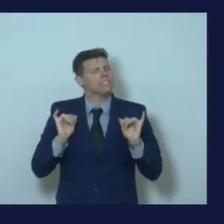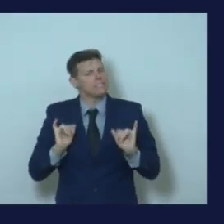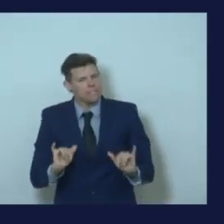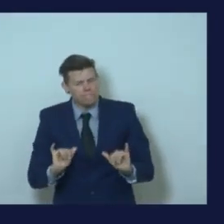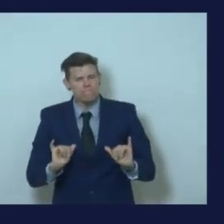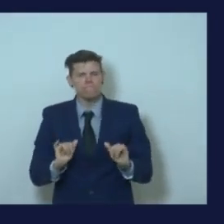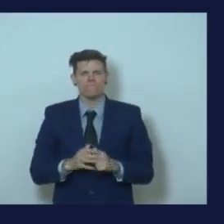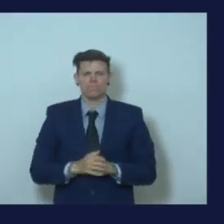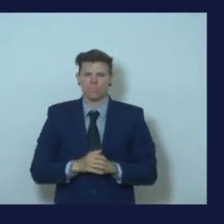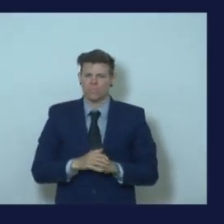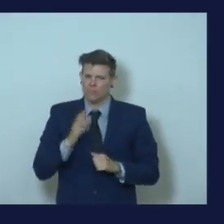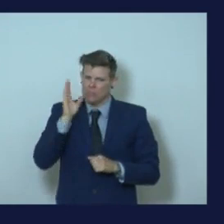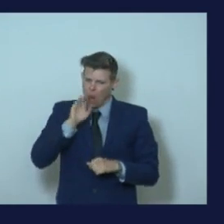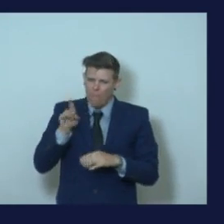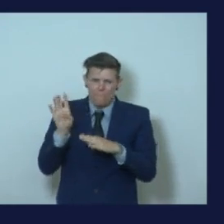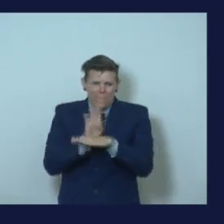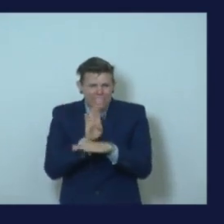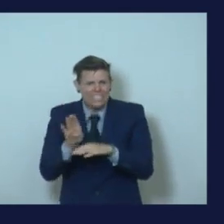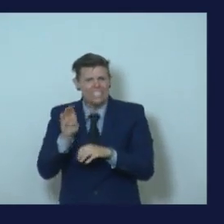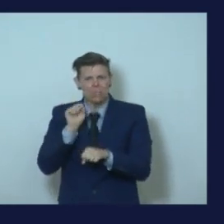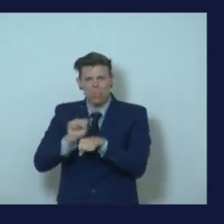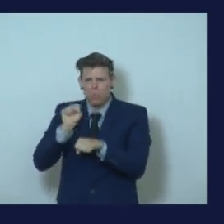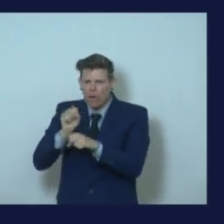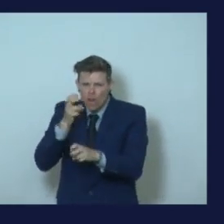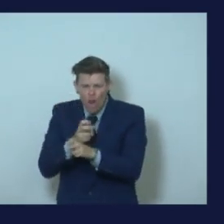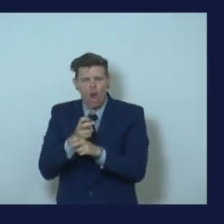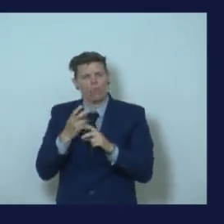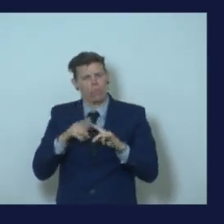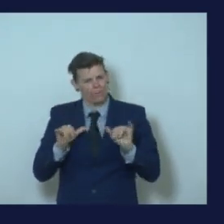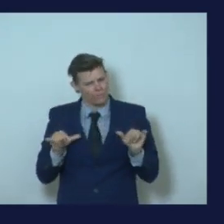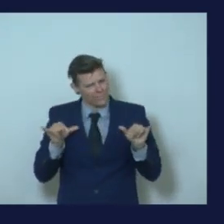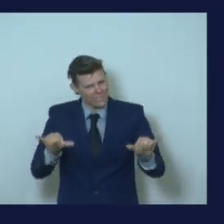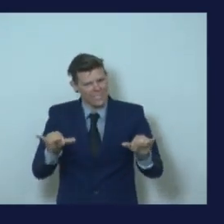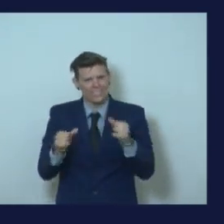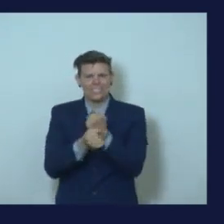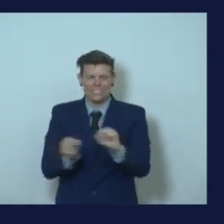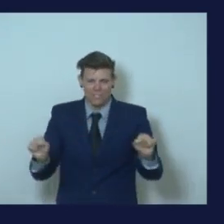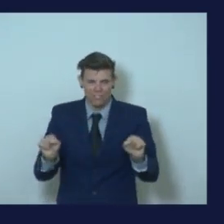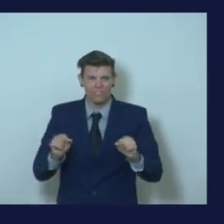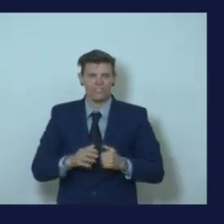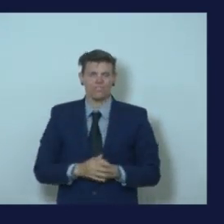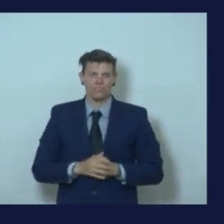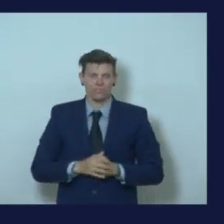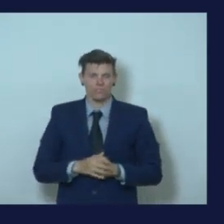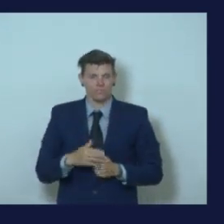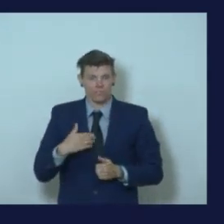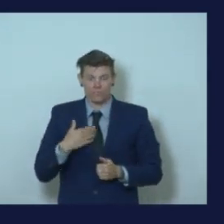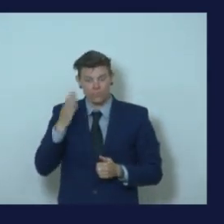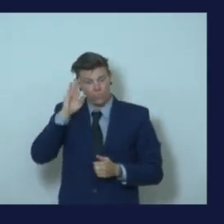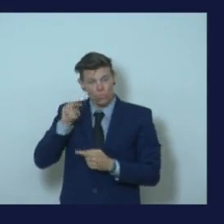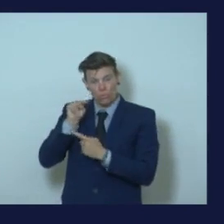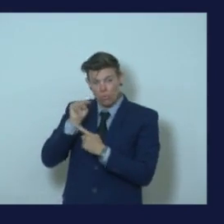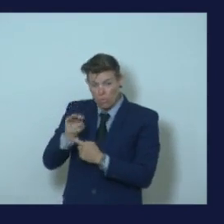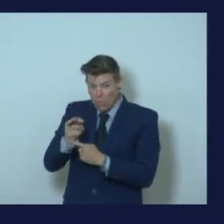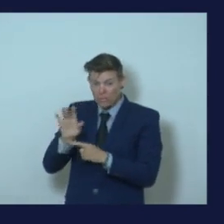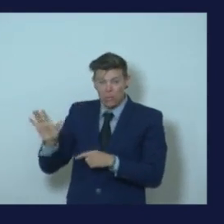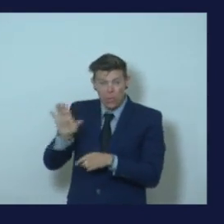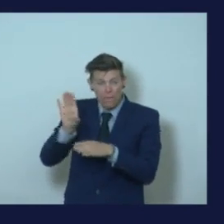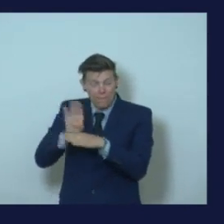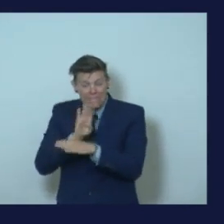IT’S NOT GREAT ADVERTISING THAT IT REALLY IS CONSISTENT. WE KNOW OUR BUSINESSES ARE WORKING HARD TO BE SAFE.